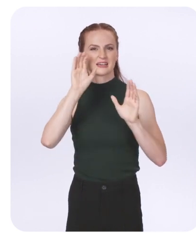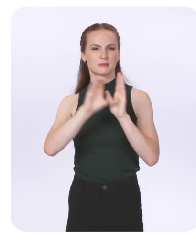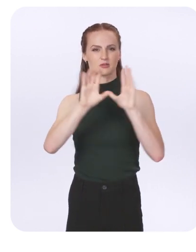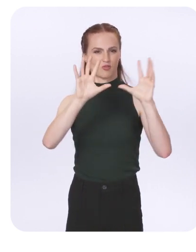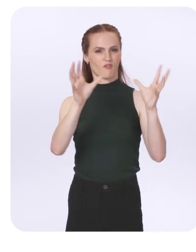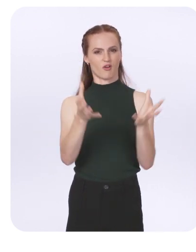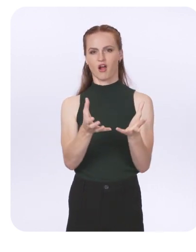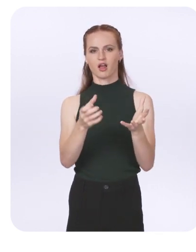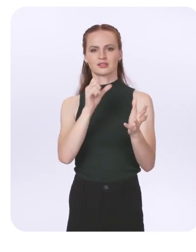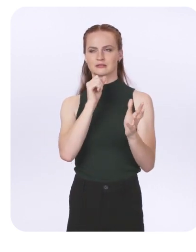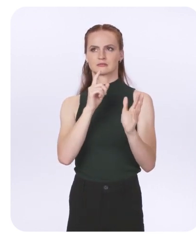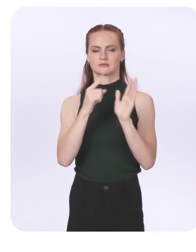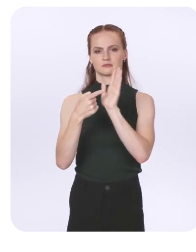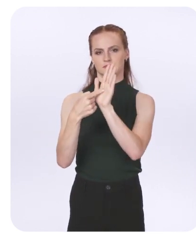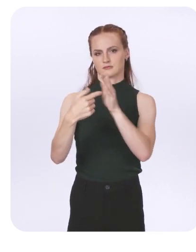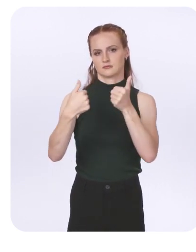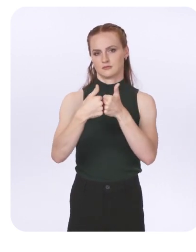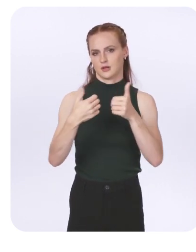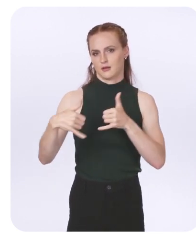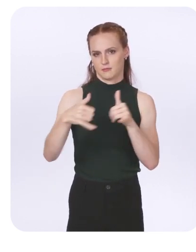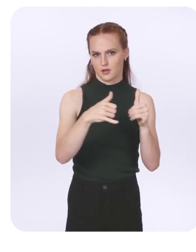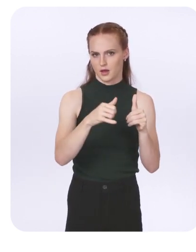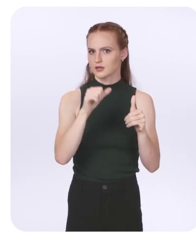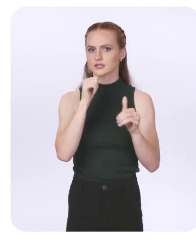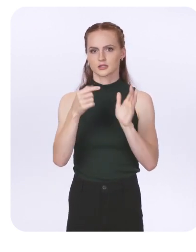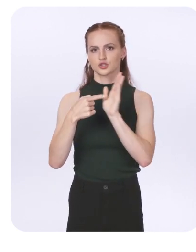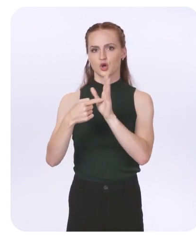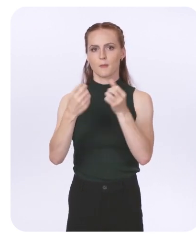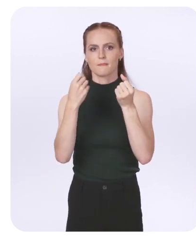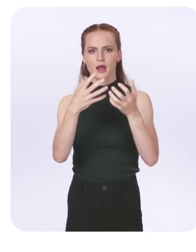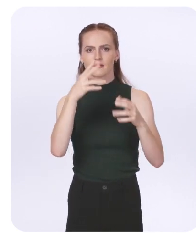which is true to the game as well as a more appropriate logo placement.